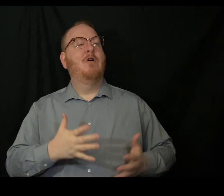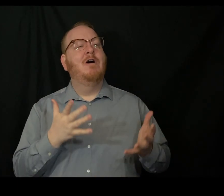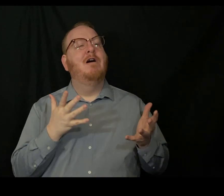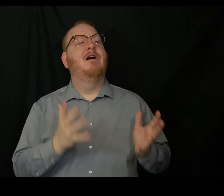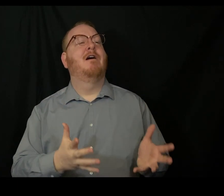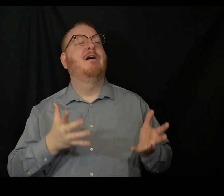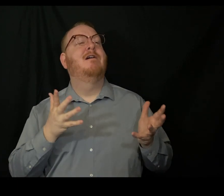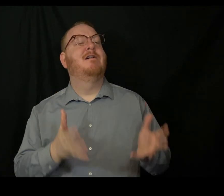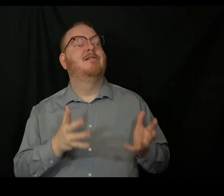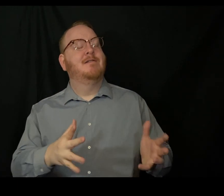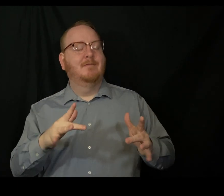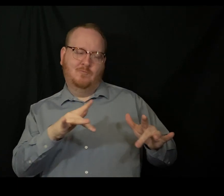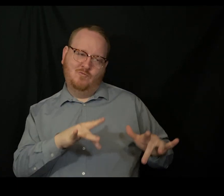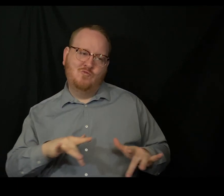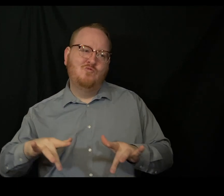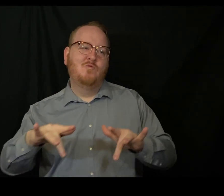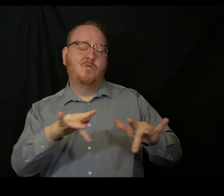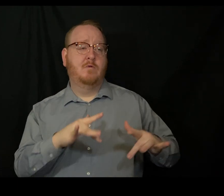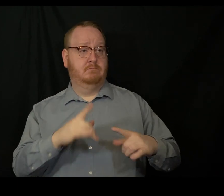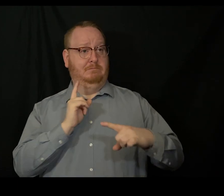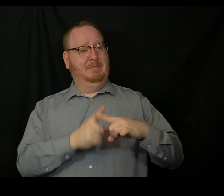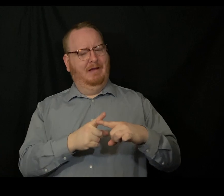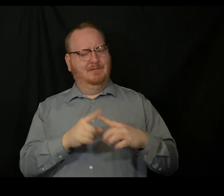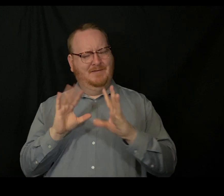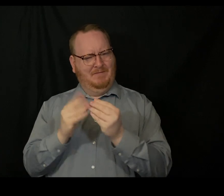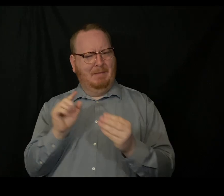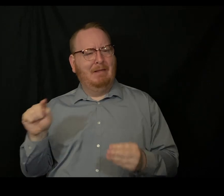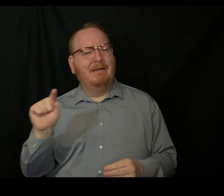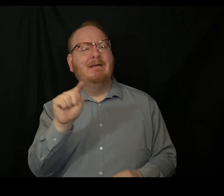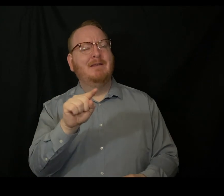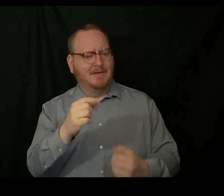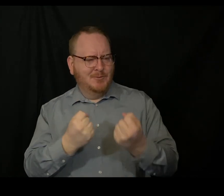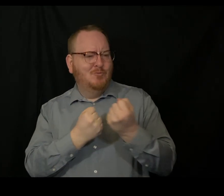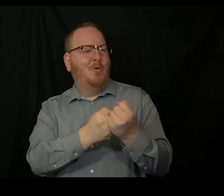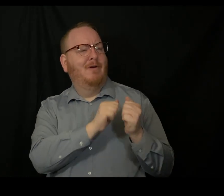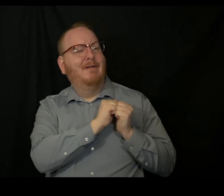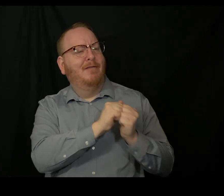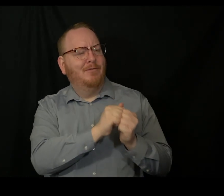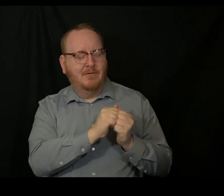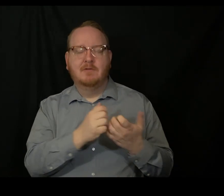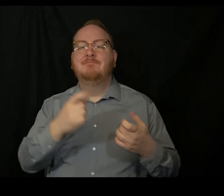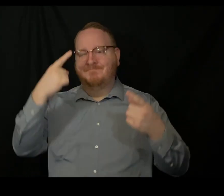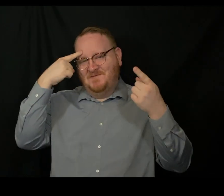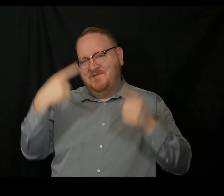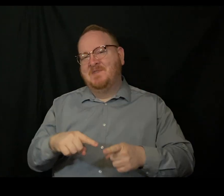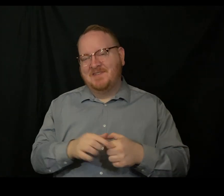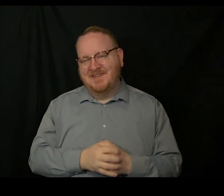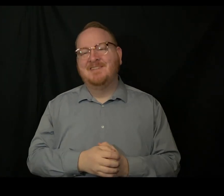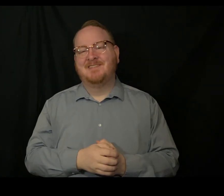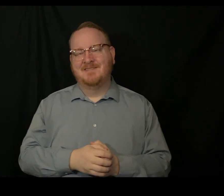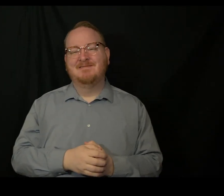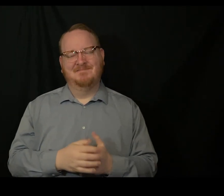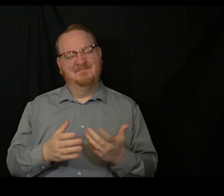you and recording with you and supporting families together. Janel Frost: Yes, absolutely. It's all about helping those